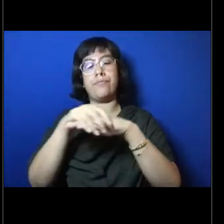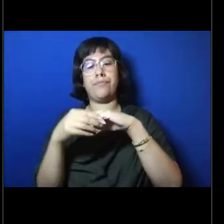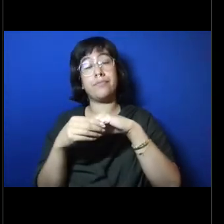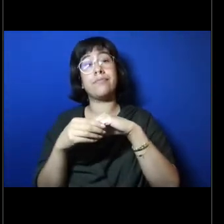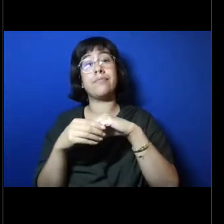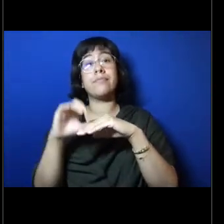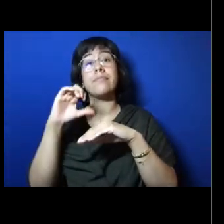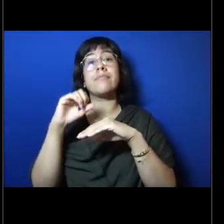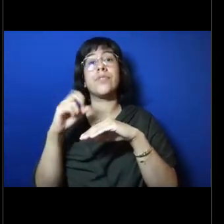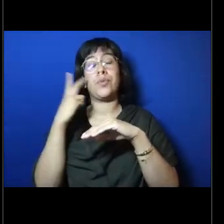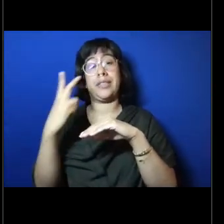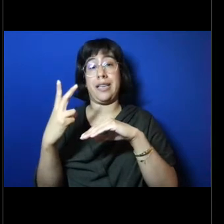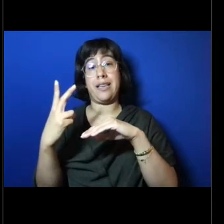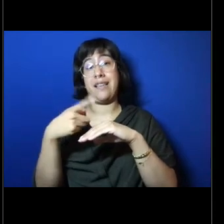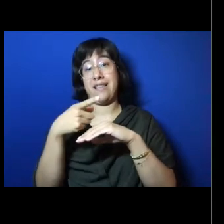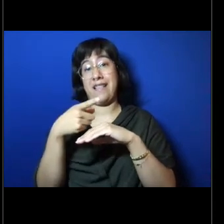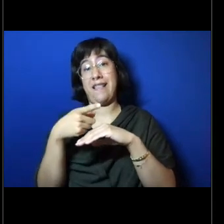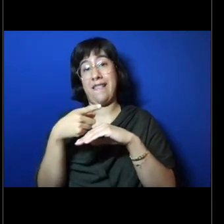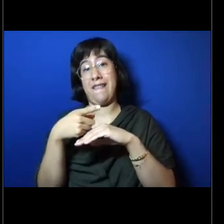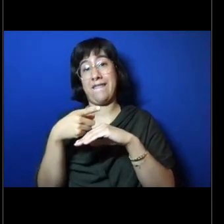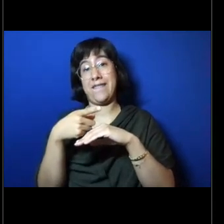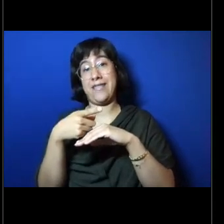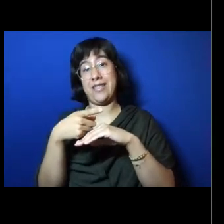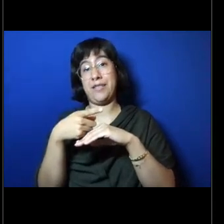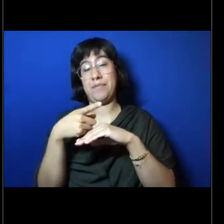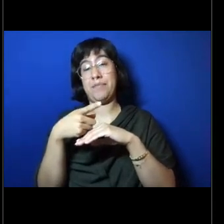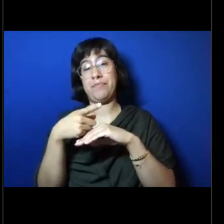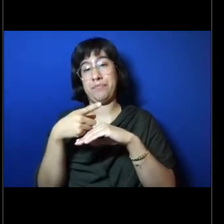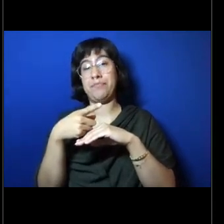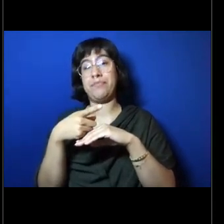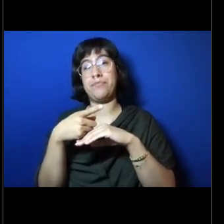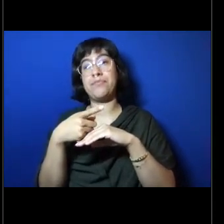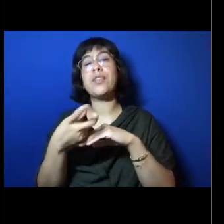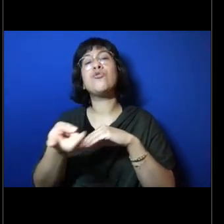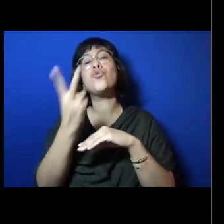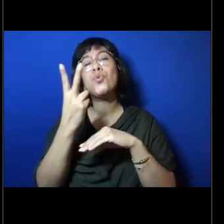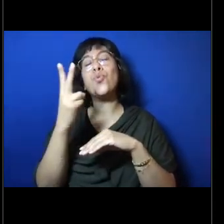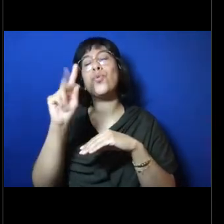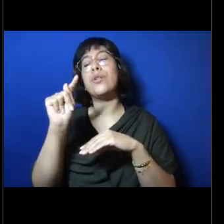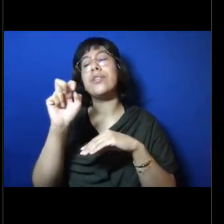And so it fits in sort of like this and there's two tentacles and a foot.